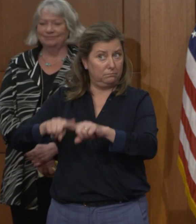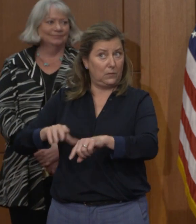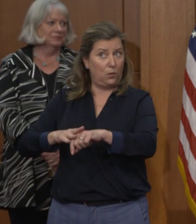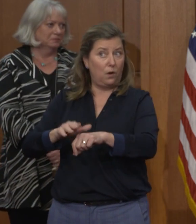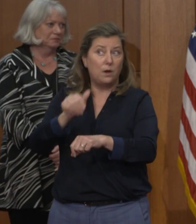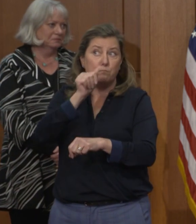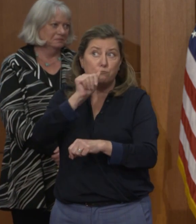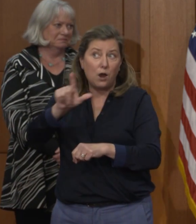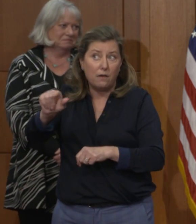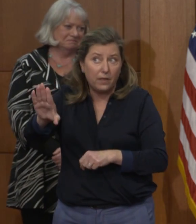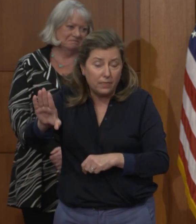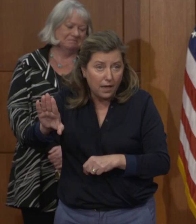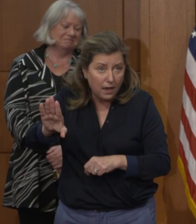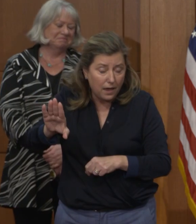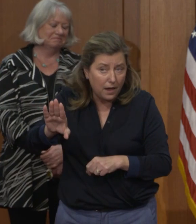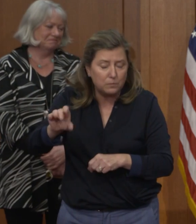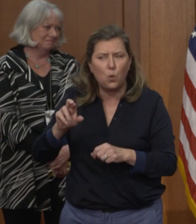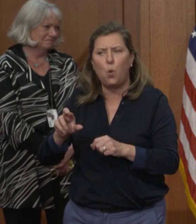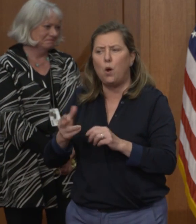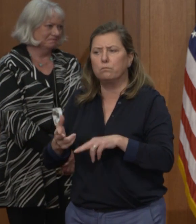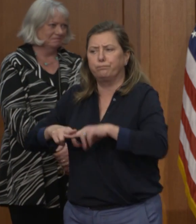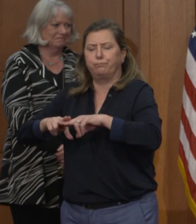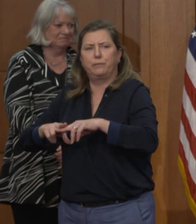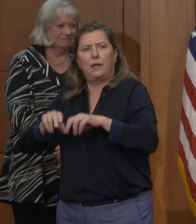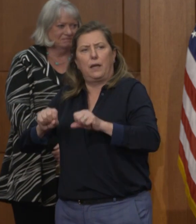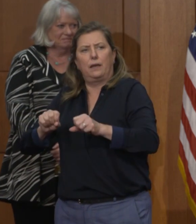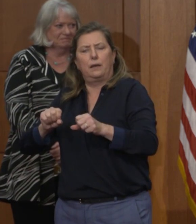with the providers that the testing will get up and running in a, in a much more efficient manner,